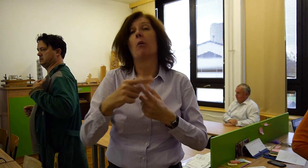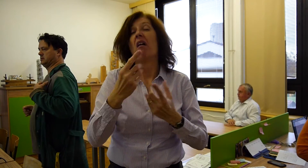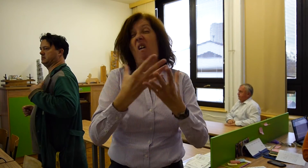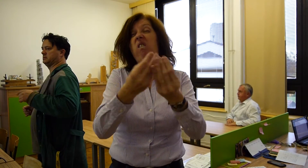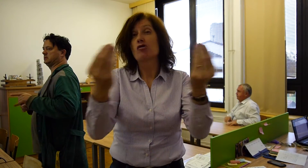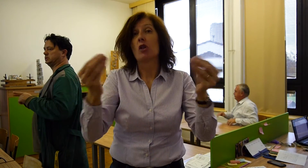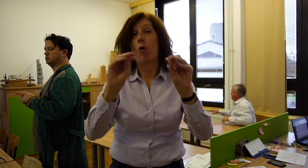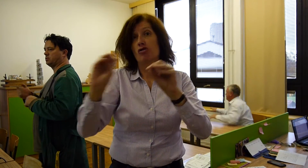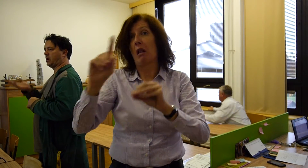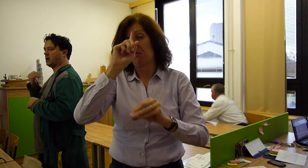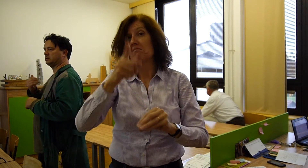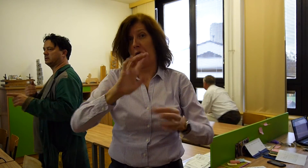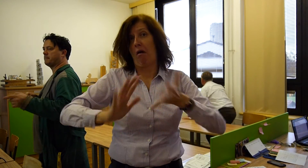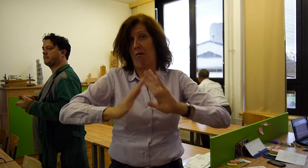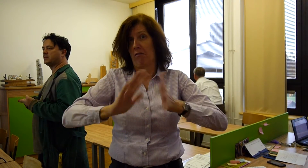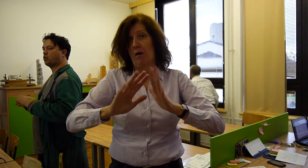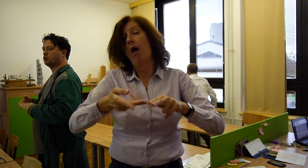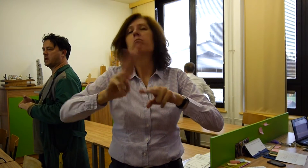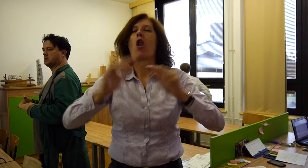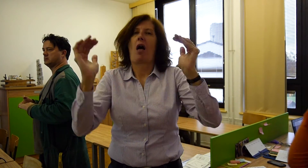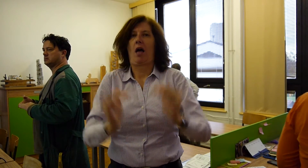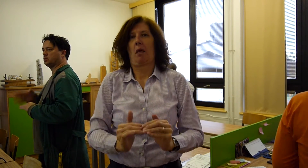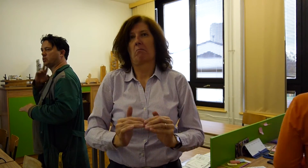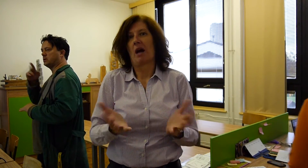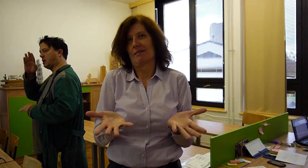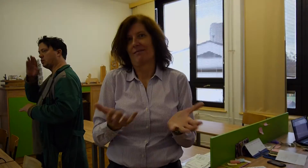Most of the teachers can more or less use sign language.